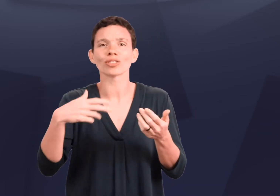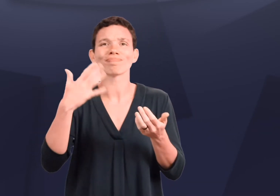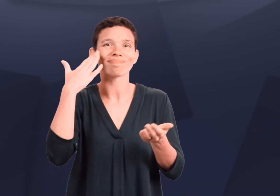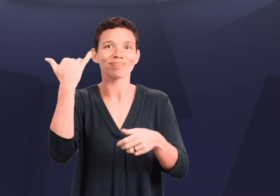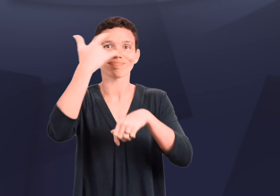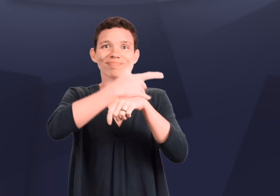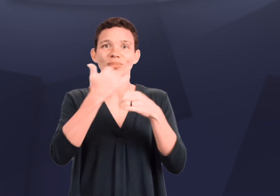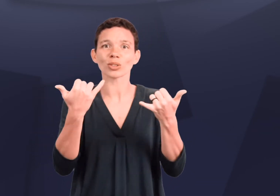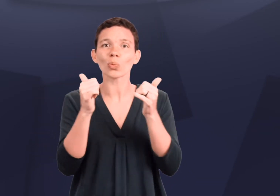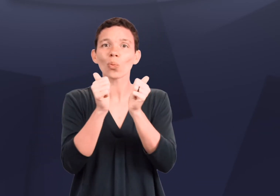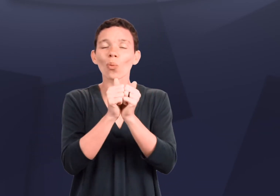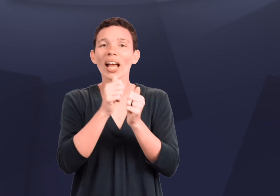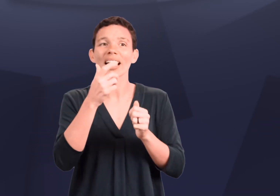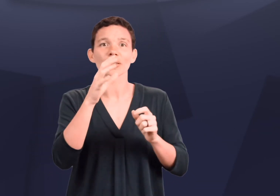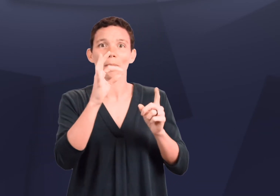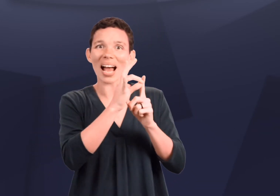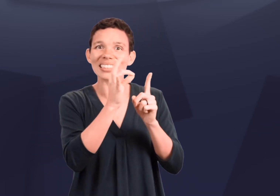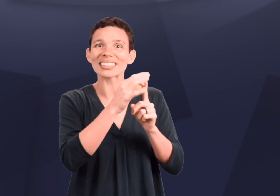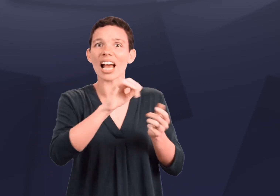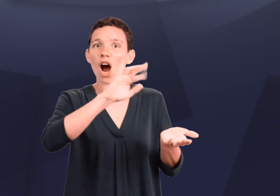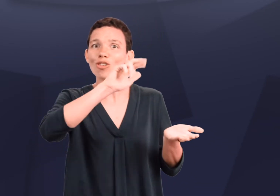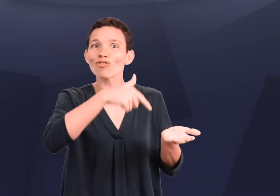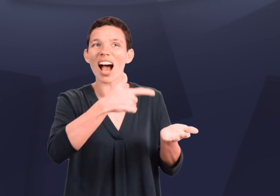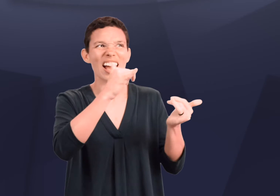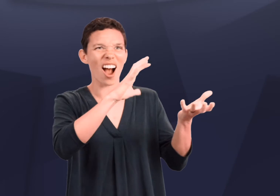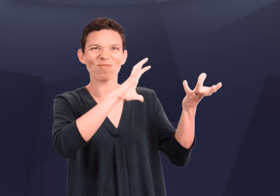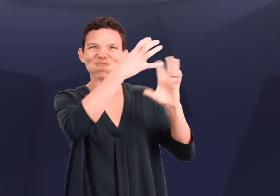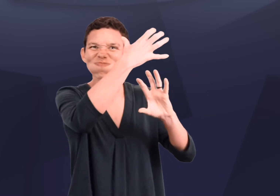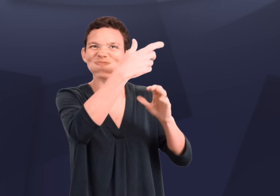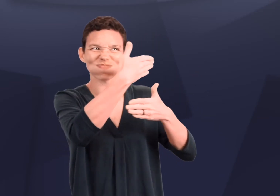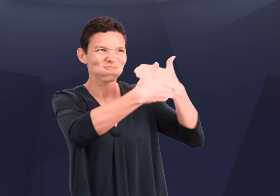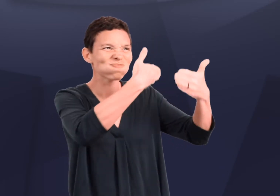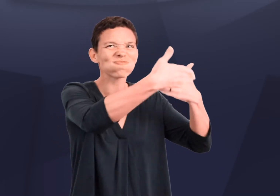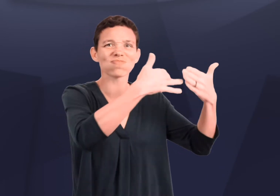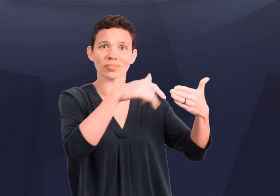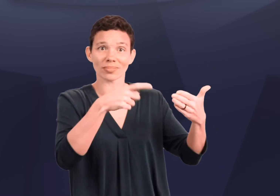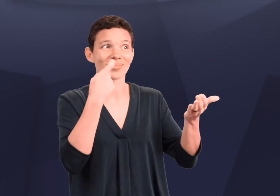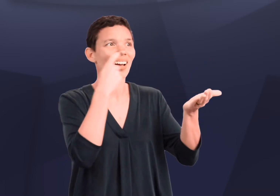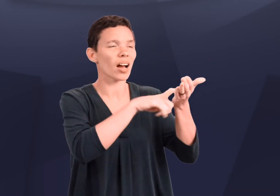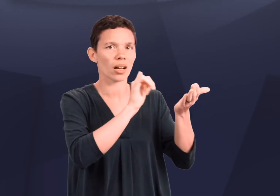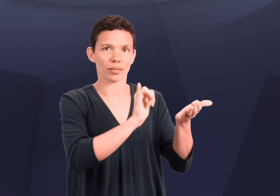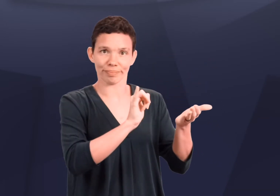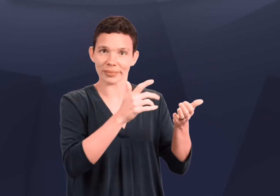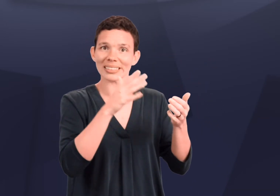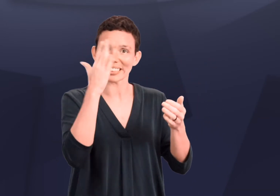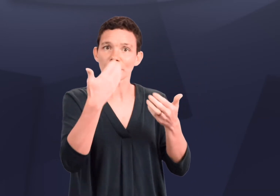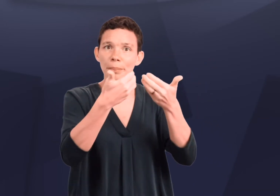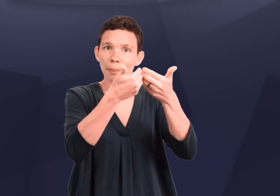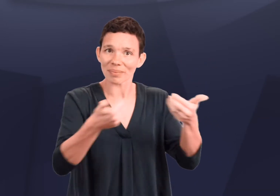In the new today, about people in Pakistan and Iran, we see division and turmoil.